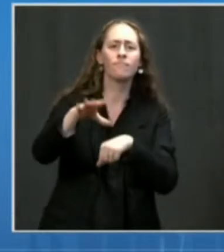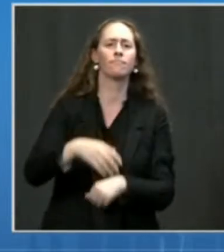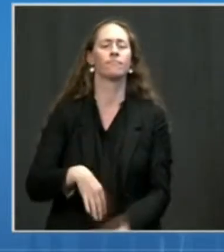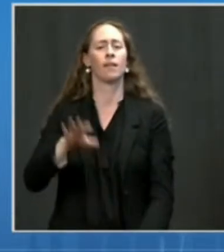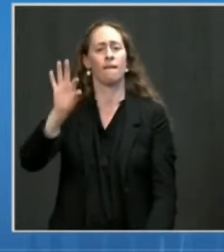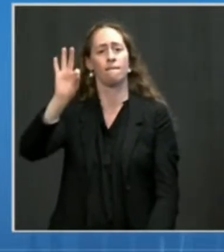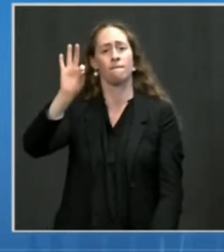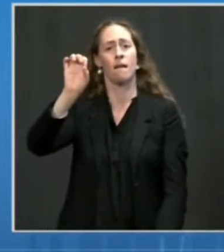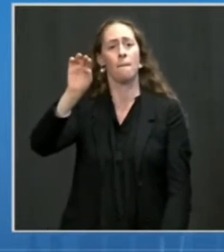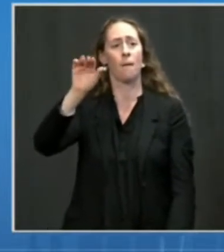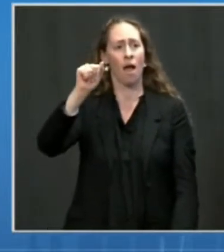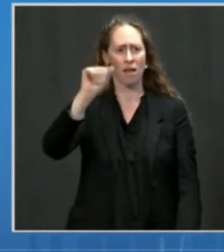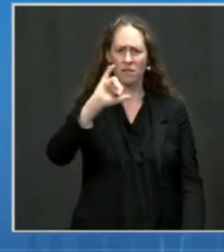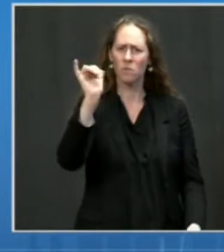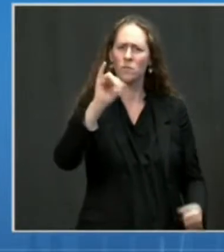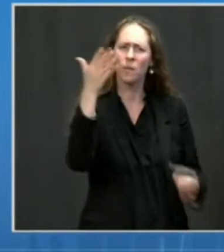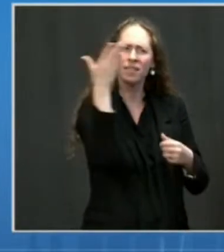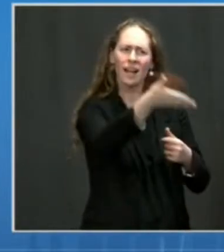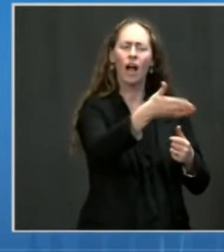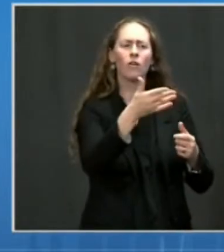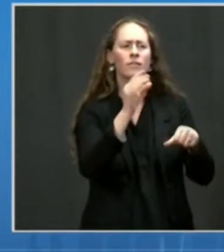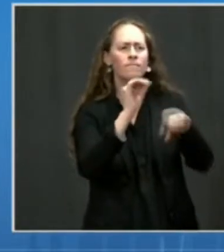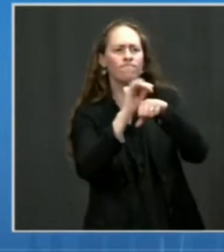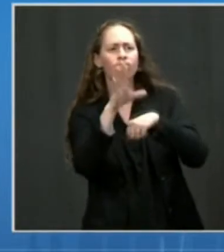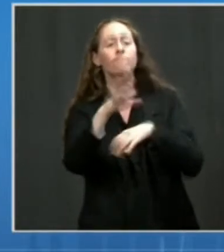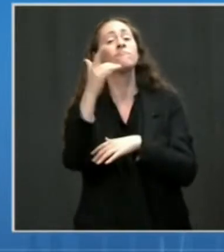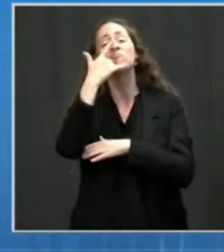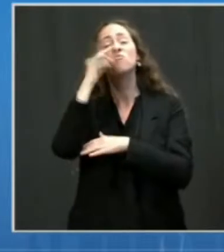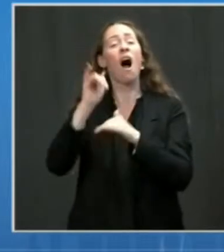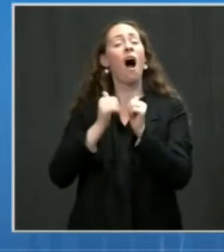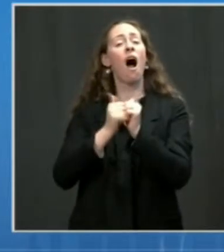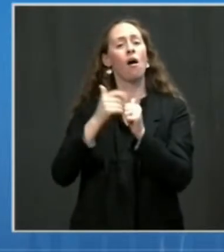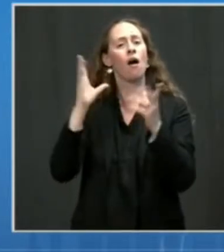PROVIDING DATA ANALYSIS AND